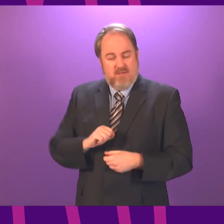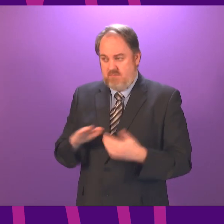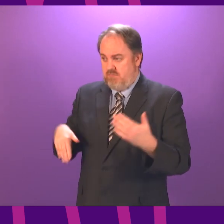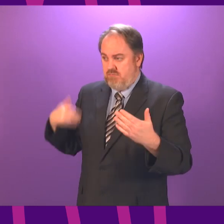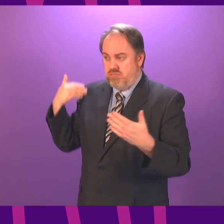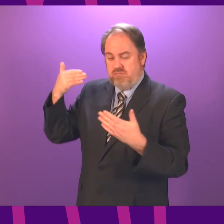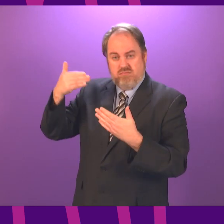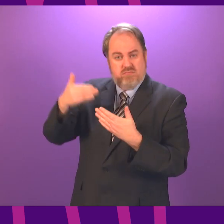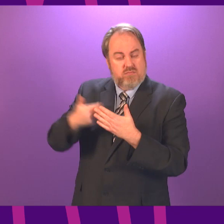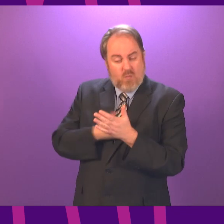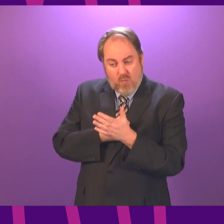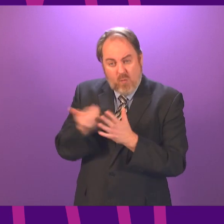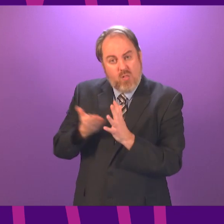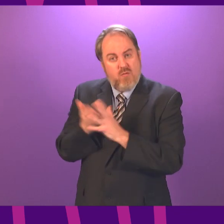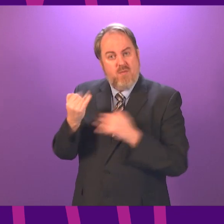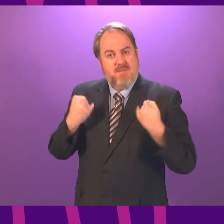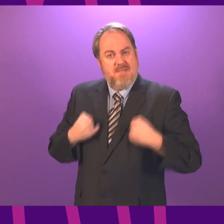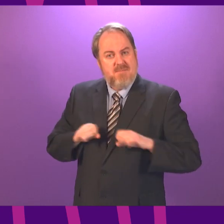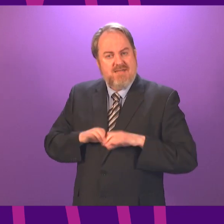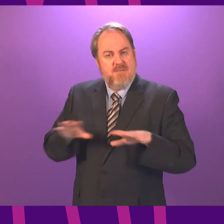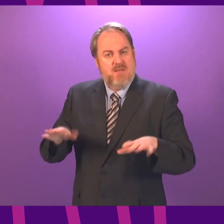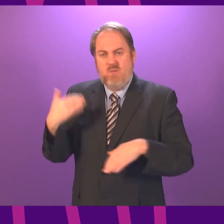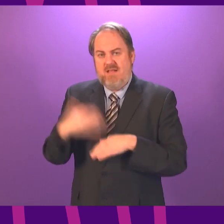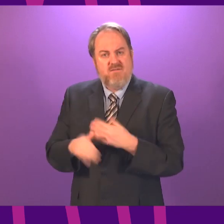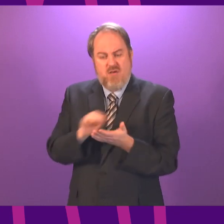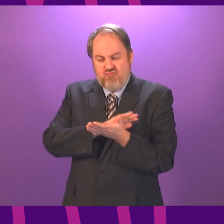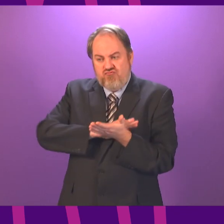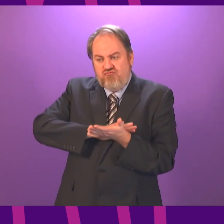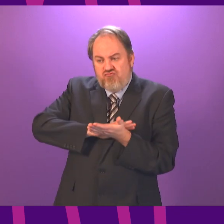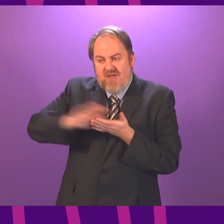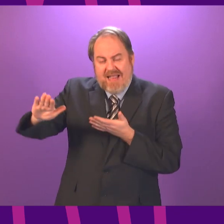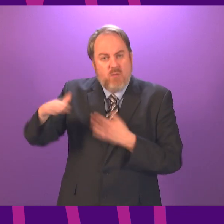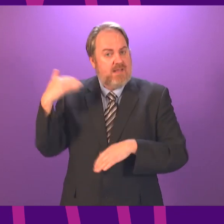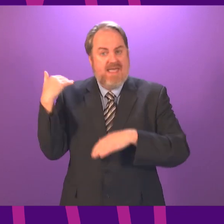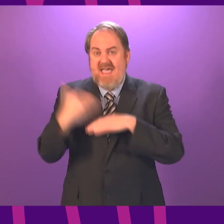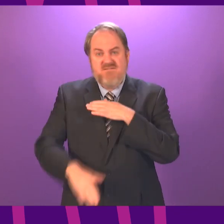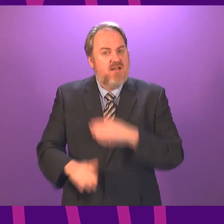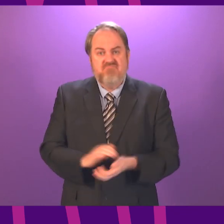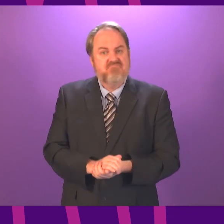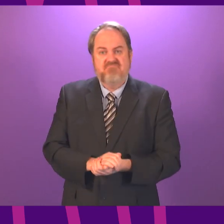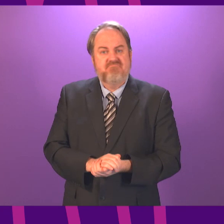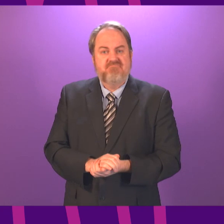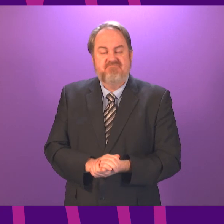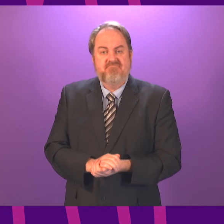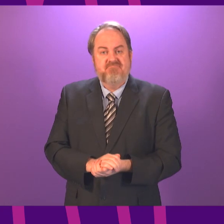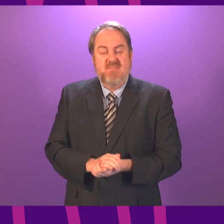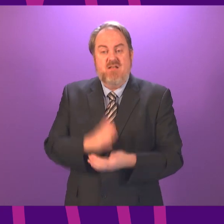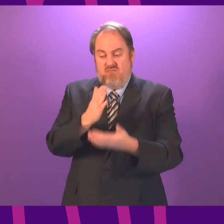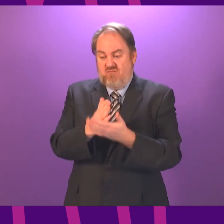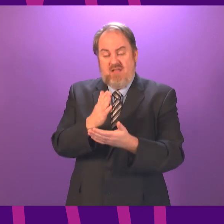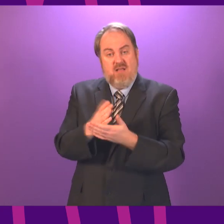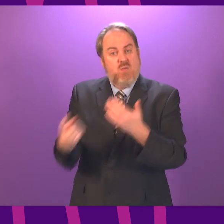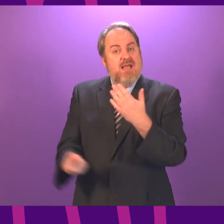entire pandemic run out of PPE. Not only that, but we were, in fact, in a position at an